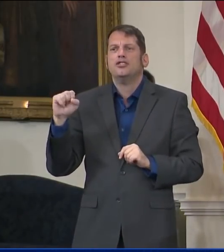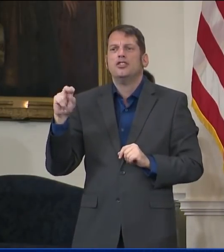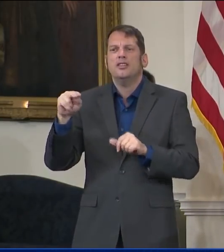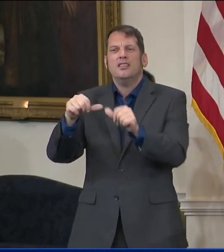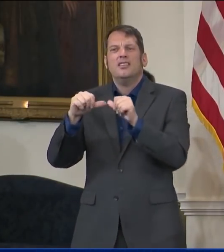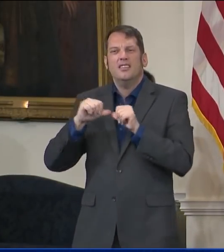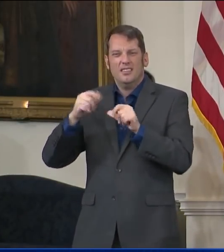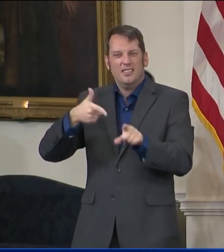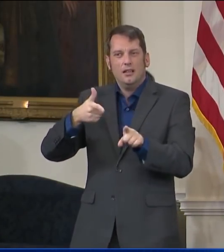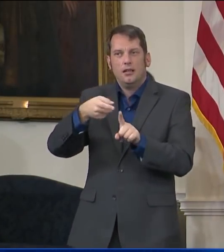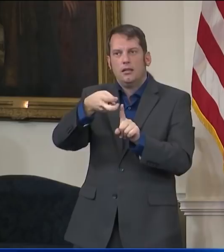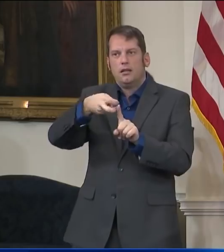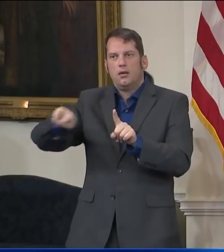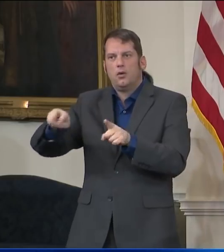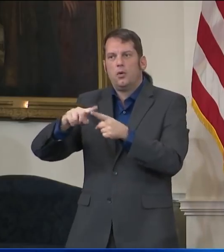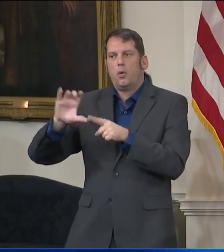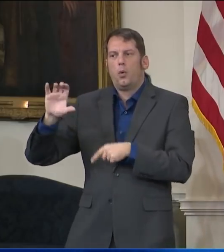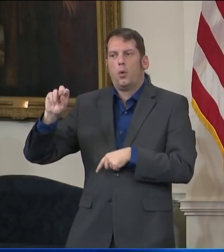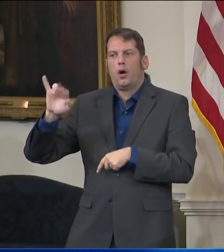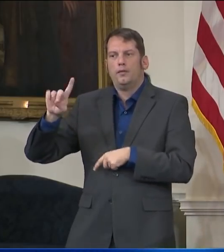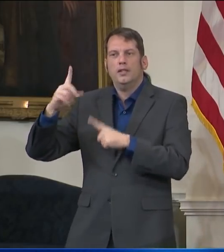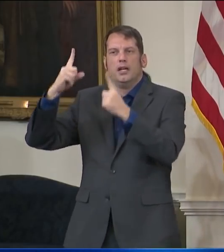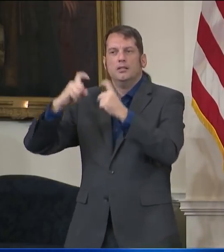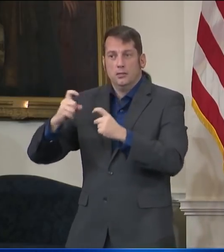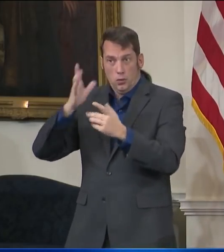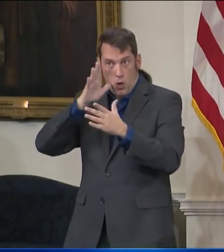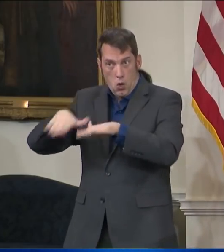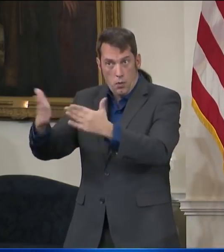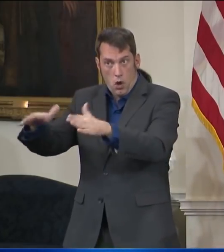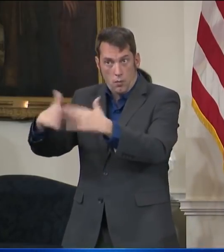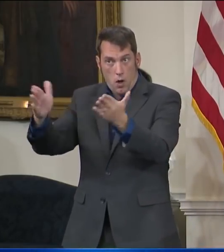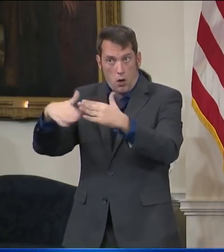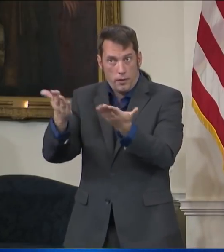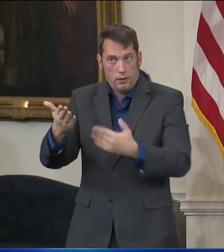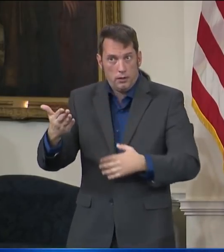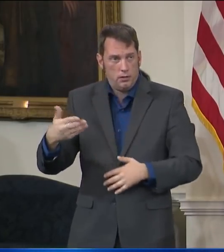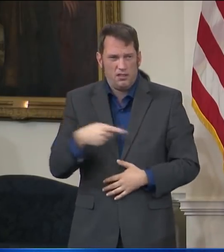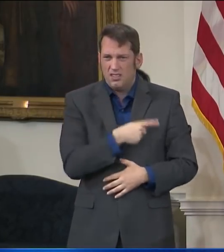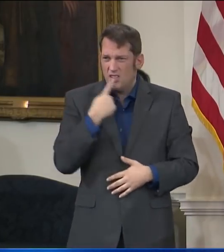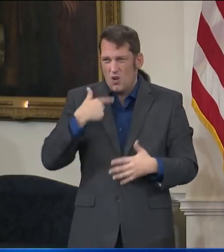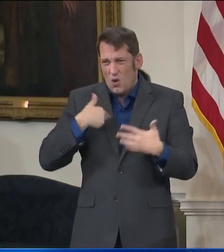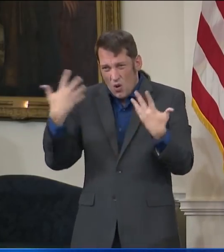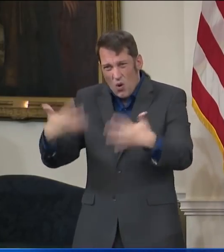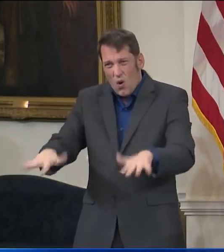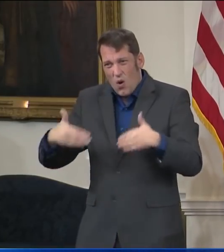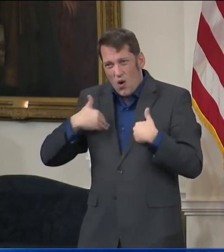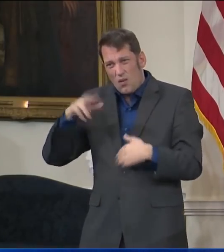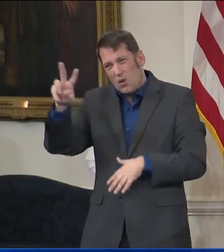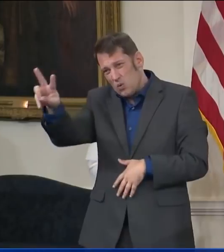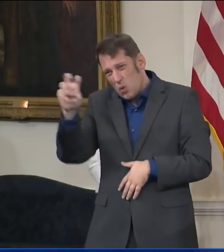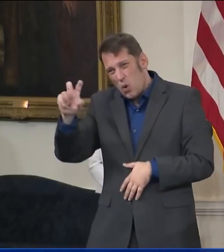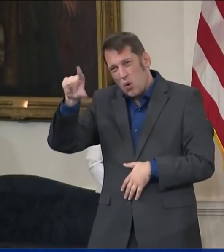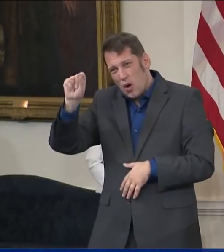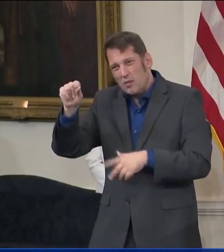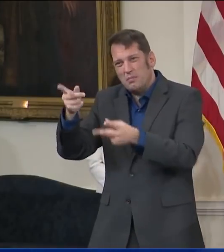WHAT WE JUST TRANSFER THEM TO DIFFERENT LOCATIONS, SO WE HAVE MORE TESTING FACILITIES THAN EVER. WE HAVE 220.